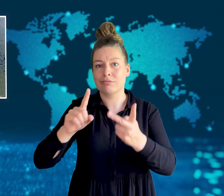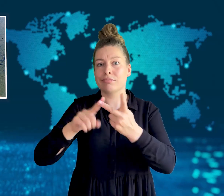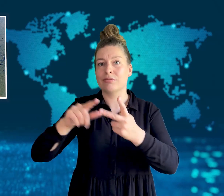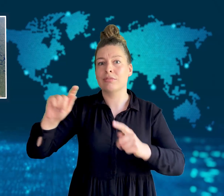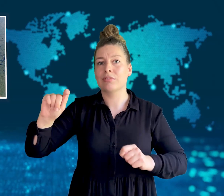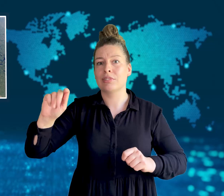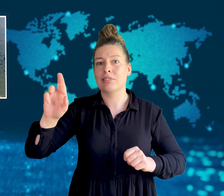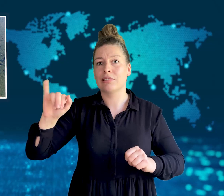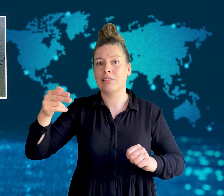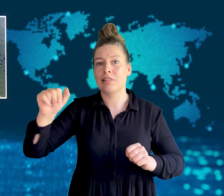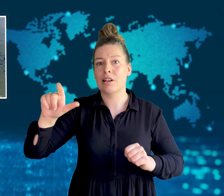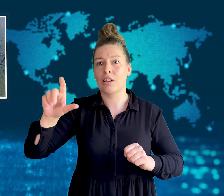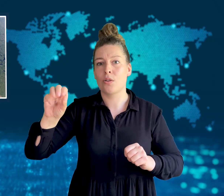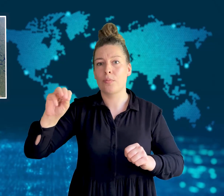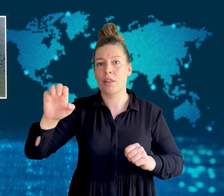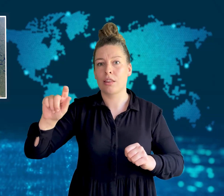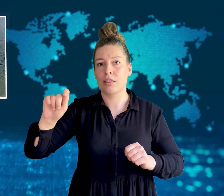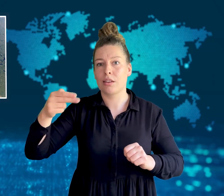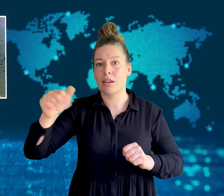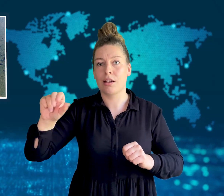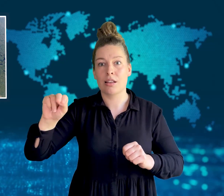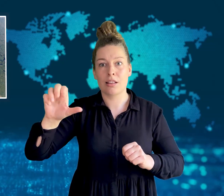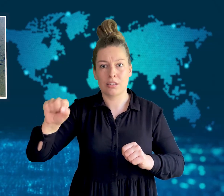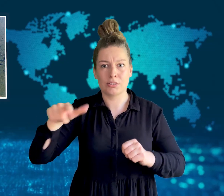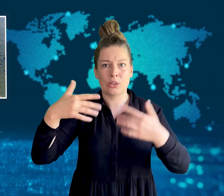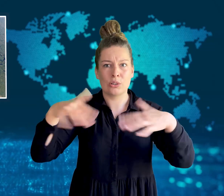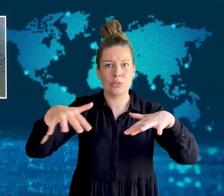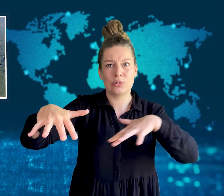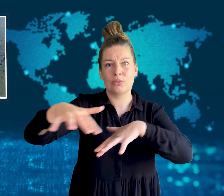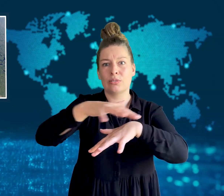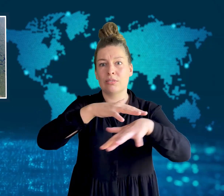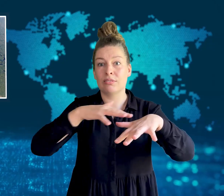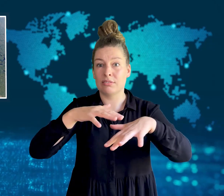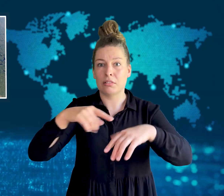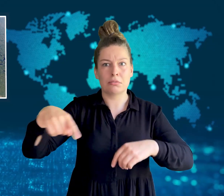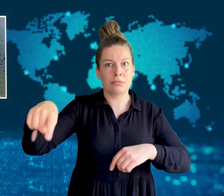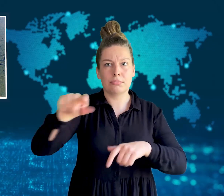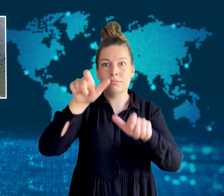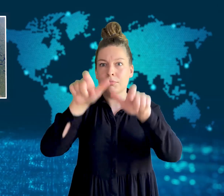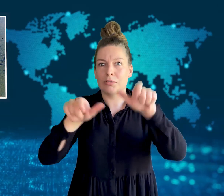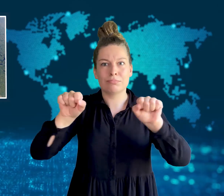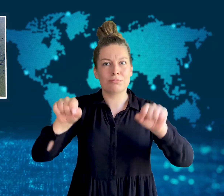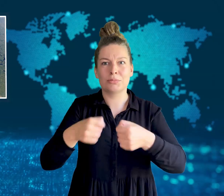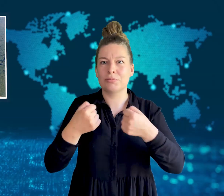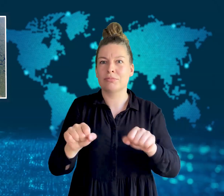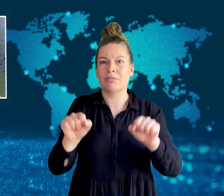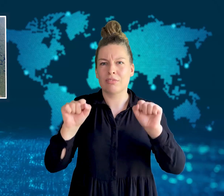Those who cannot afford the water are forced to drink water from the tap.